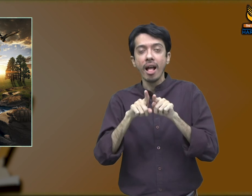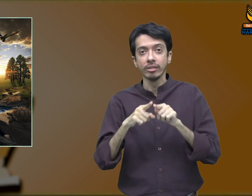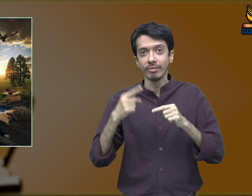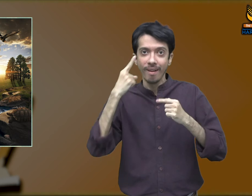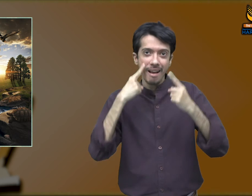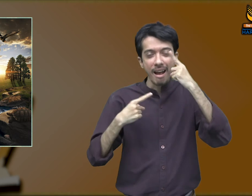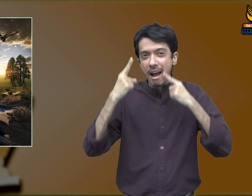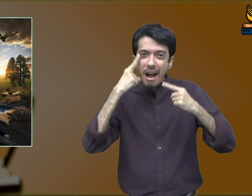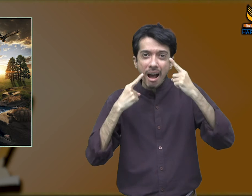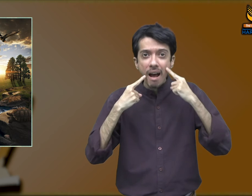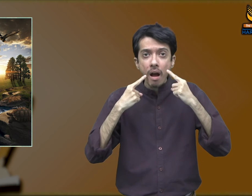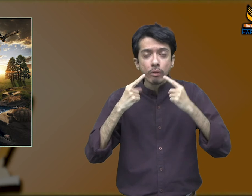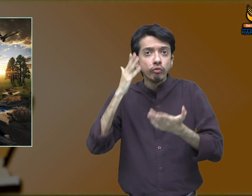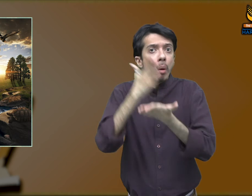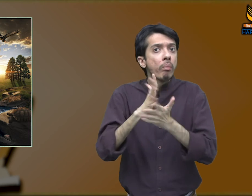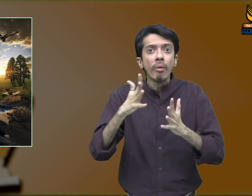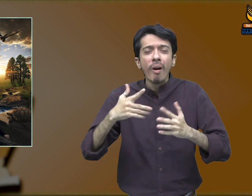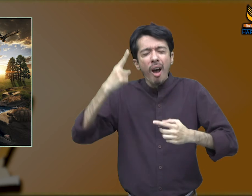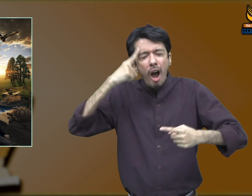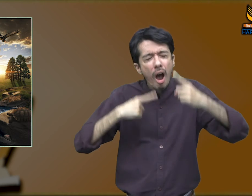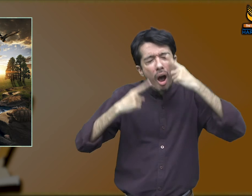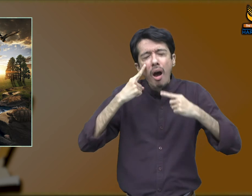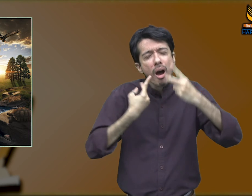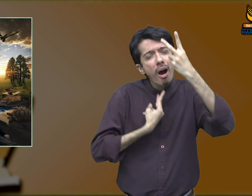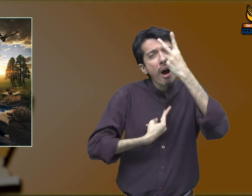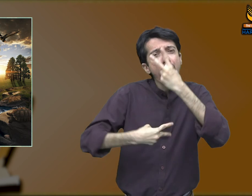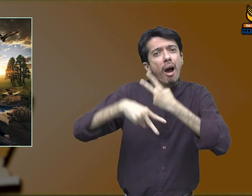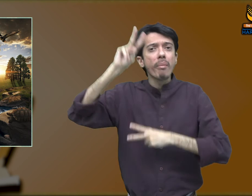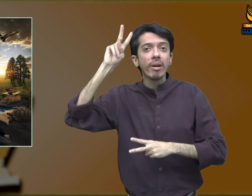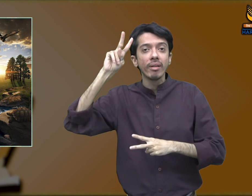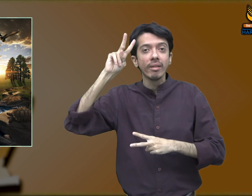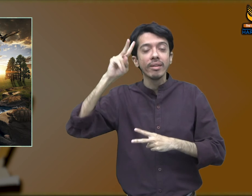that the girl is crying so much that her tears are flowing non-stop.